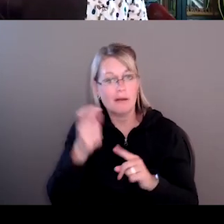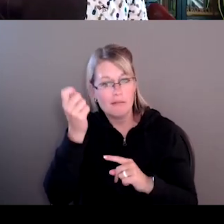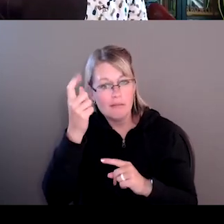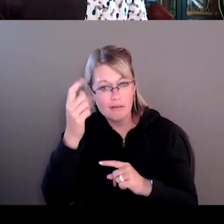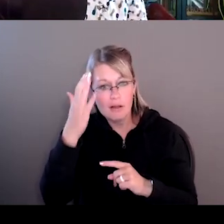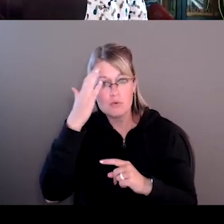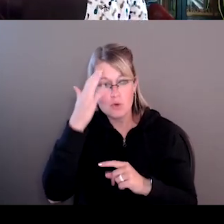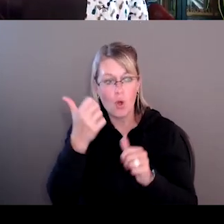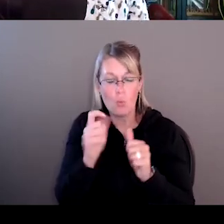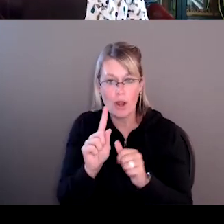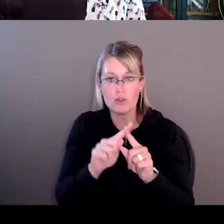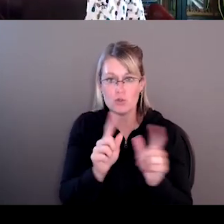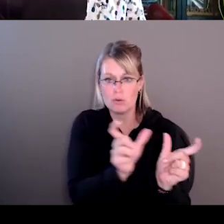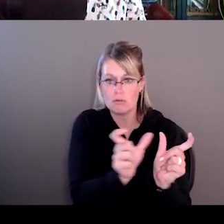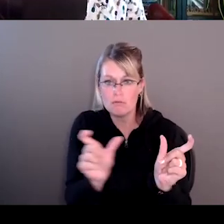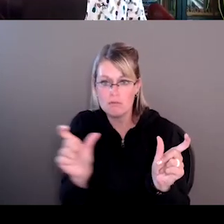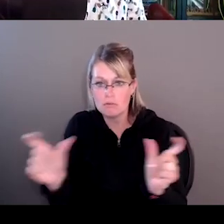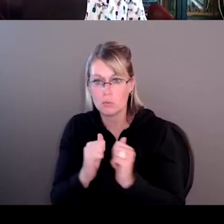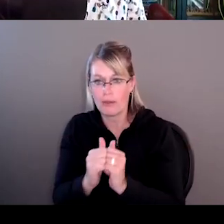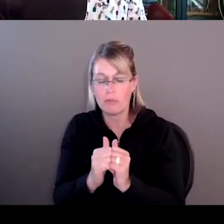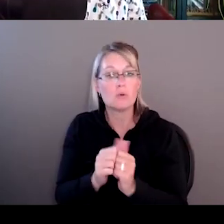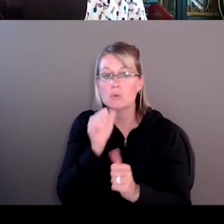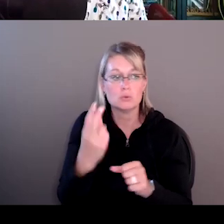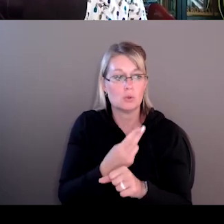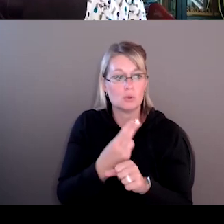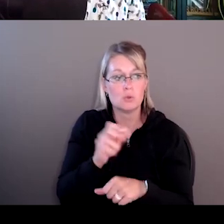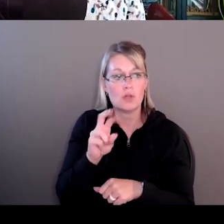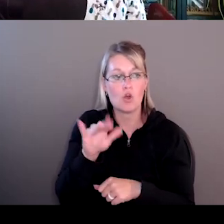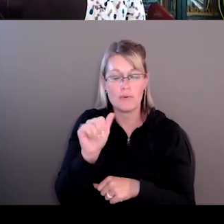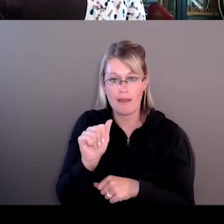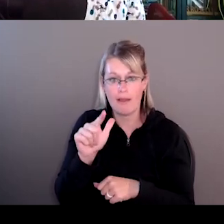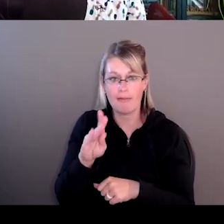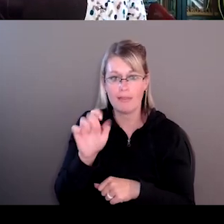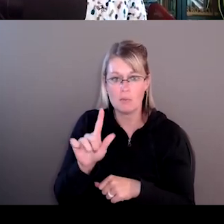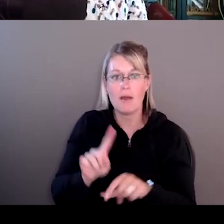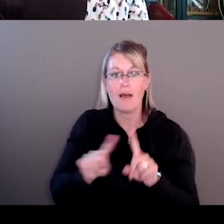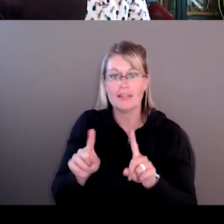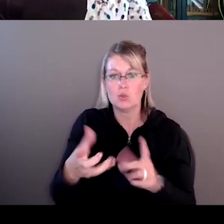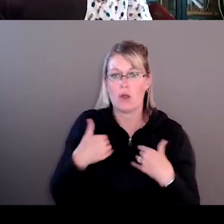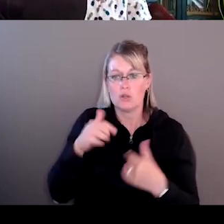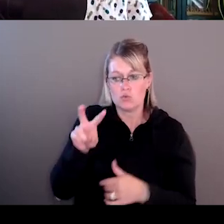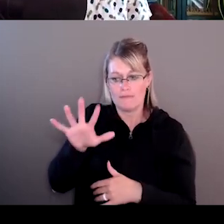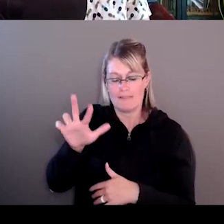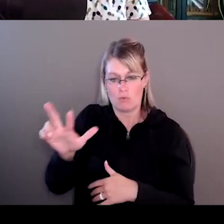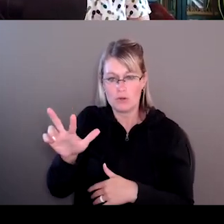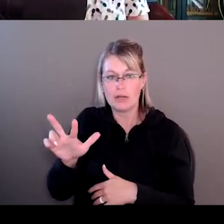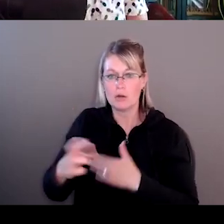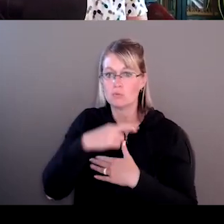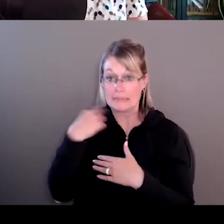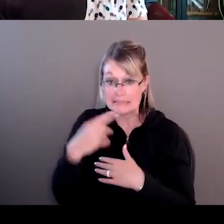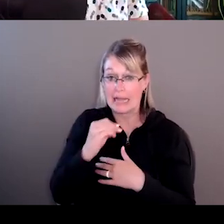string them together. Don't use ARIA label unless you want a 253 the Abel in label in name risk. It